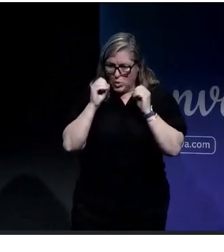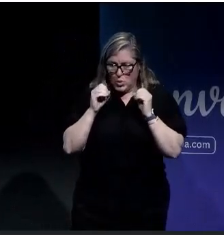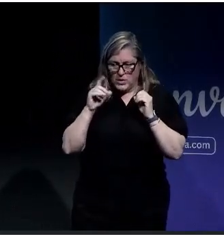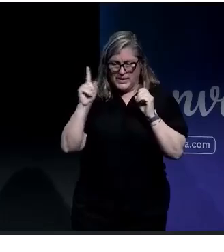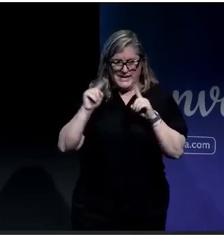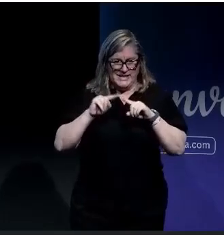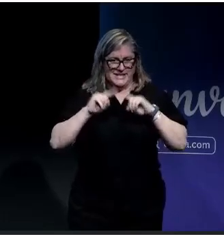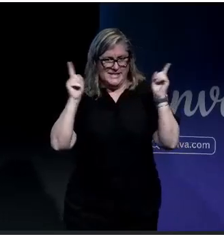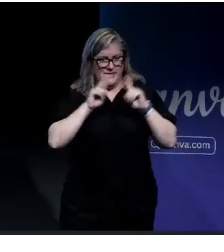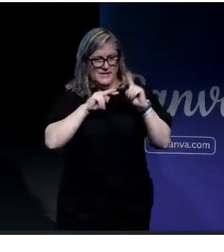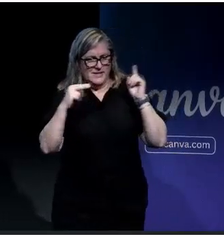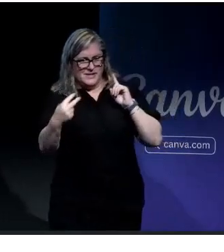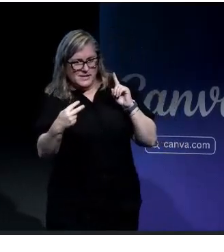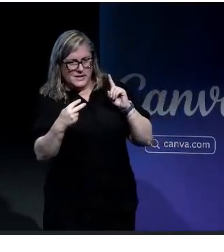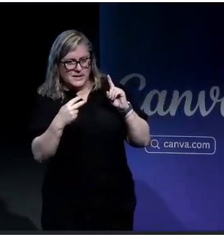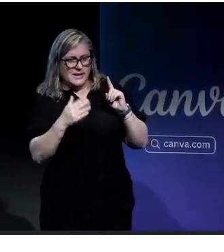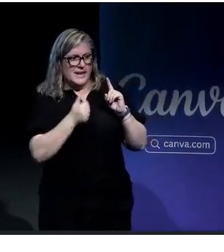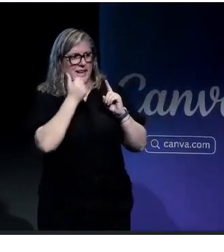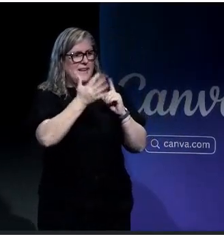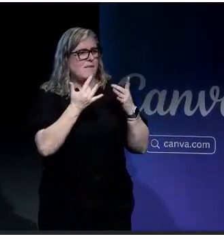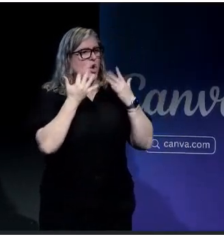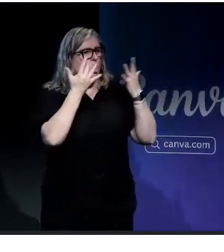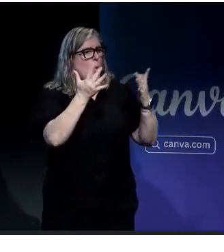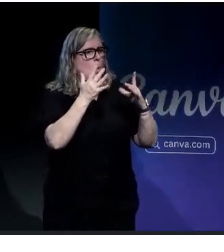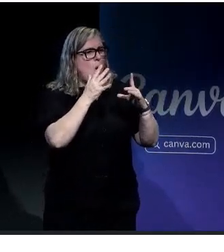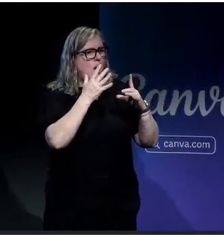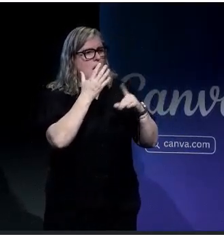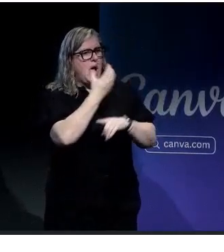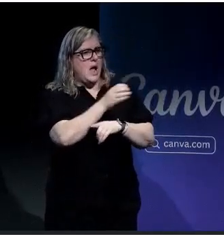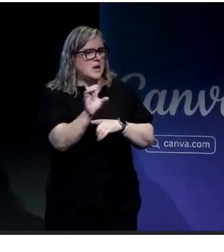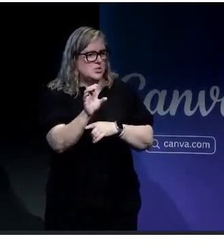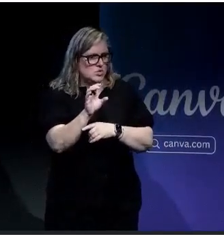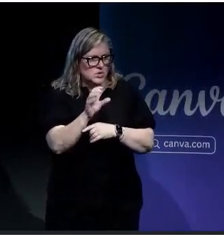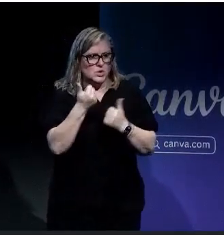a score out of a hundred, um, and uses a color system, and this color